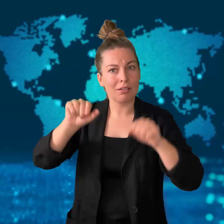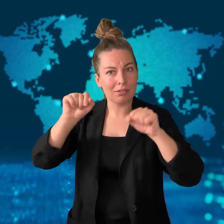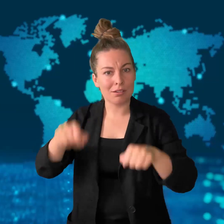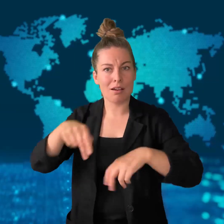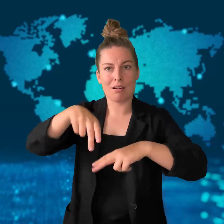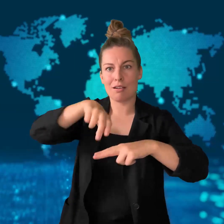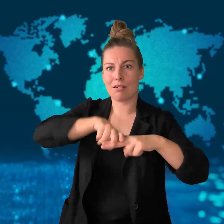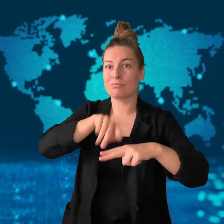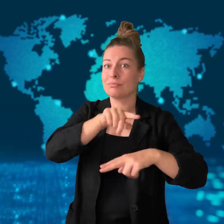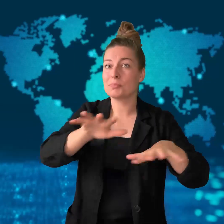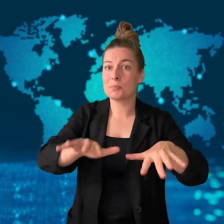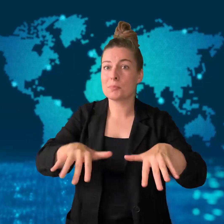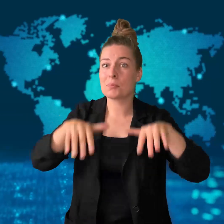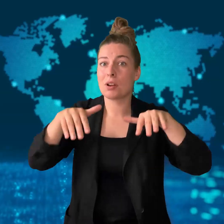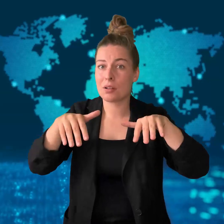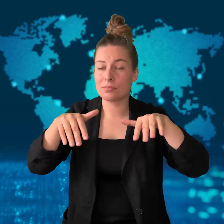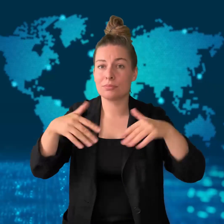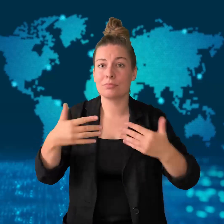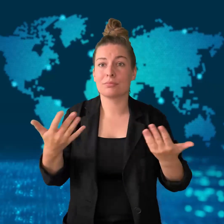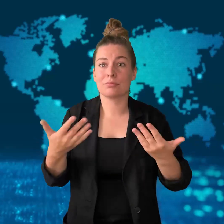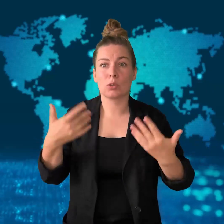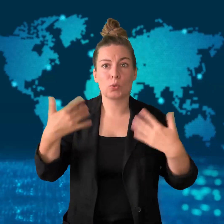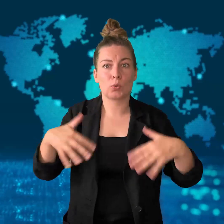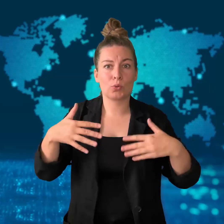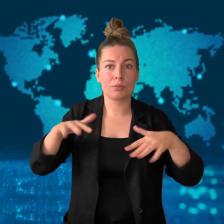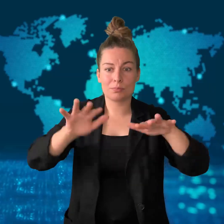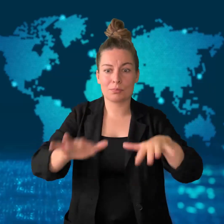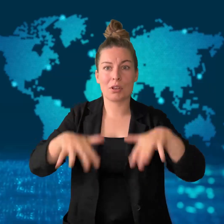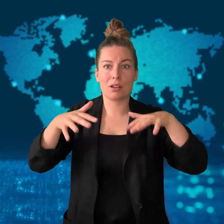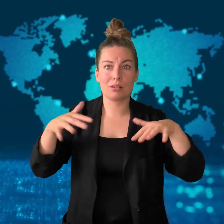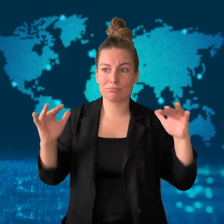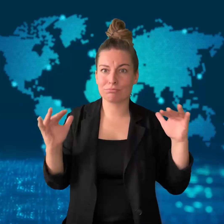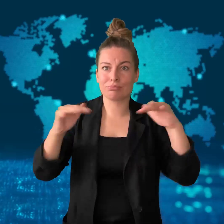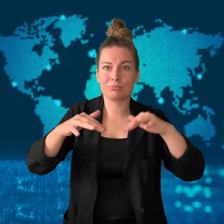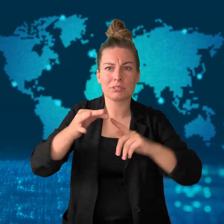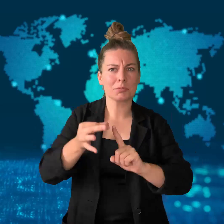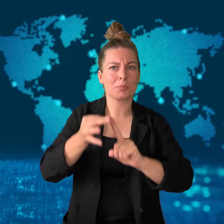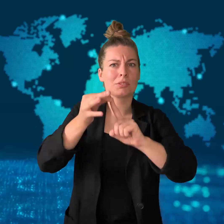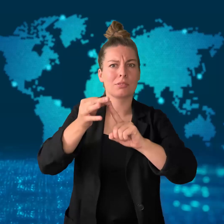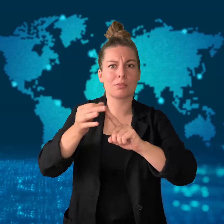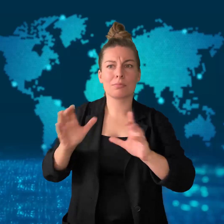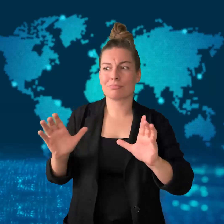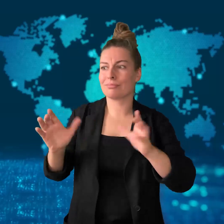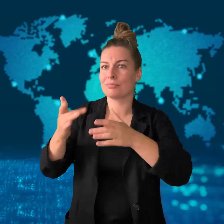The change could change Indian politics. The bill -